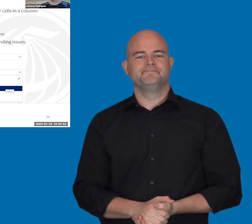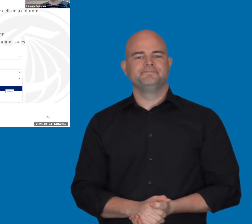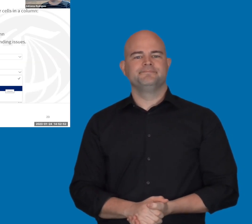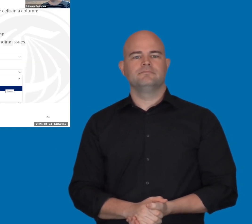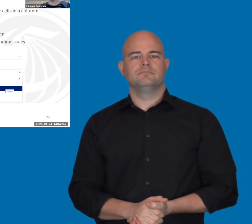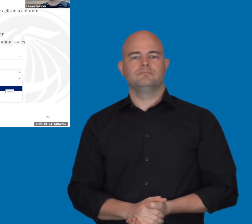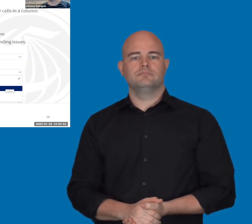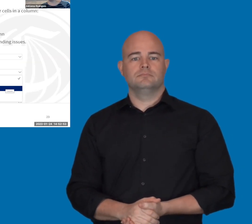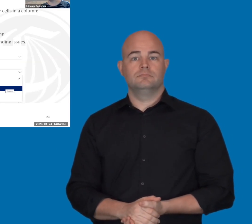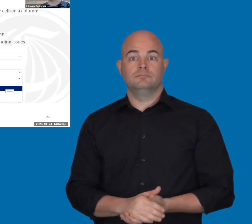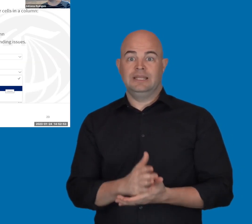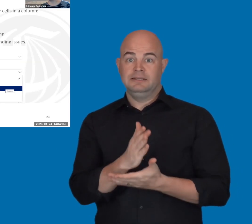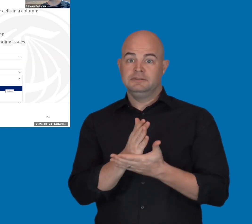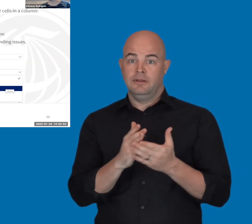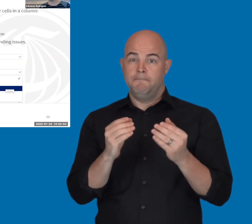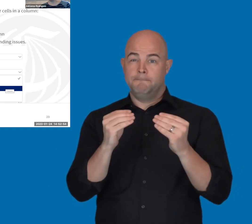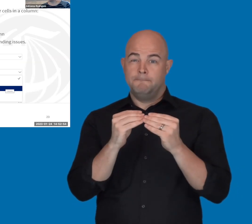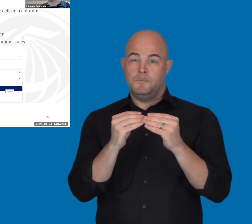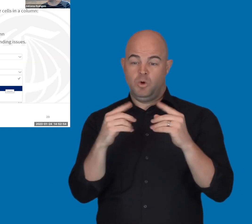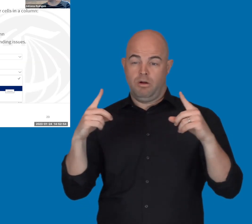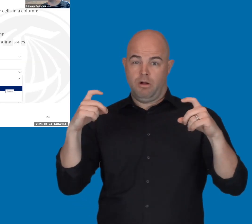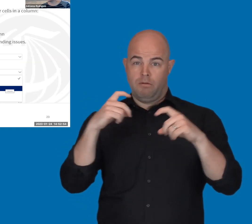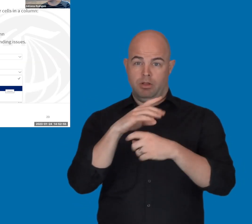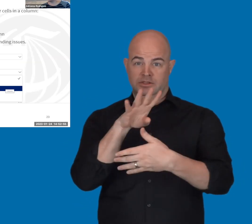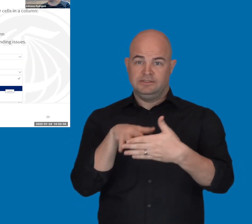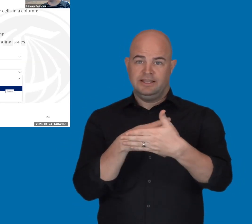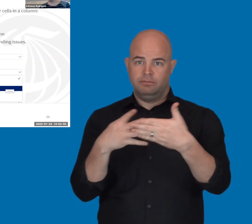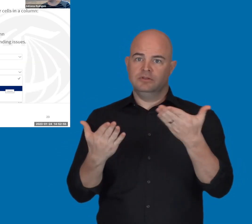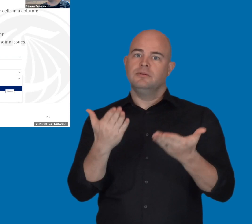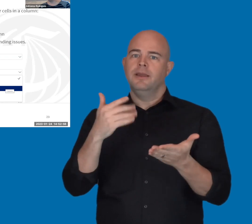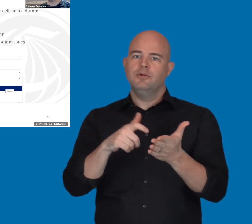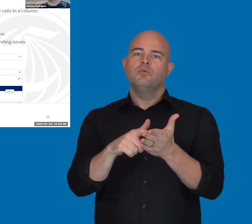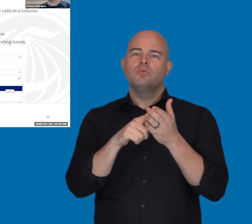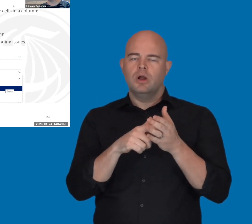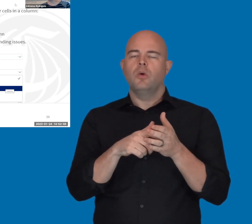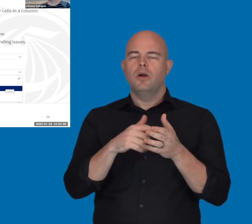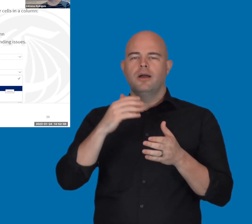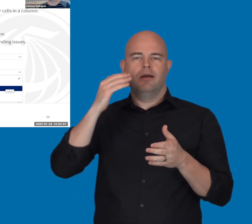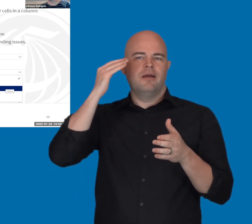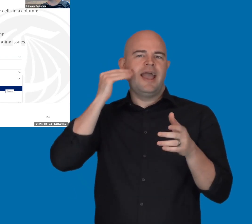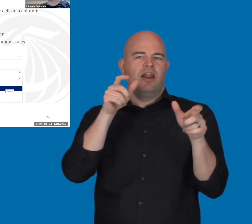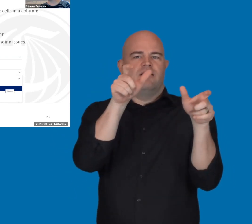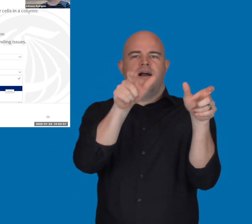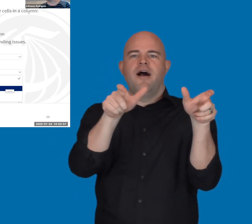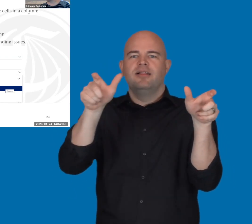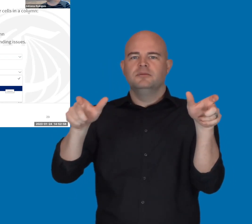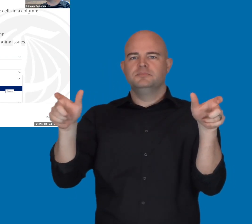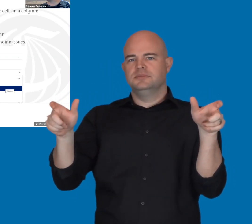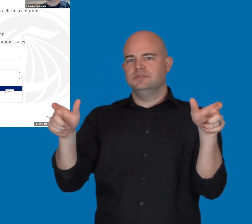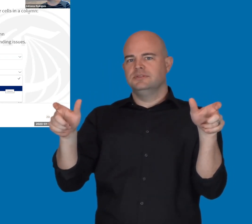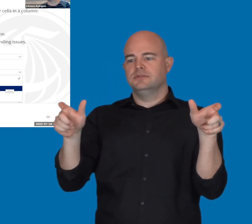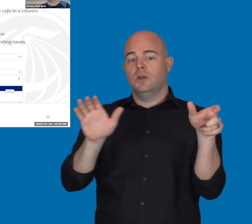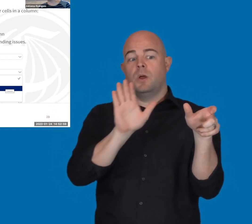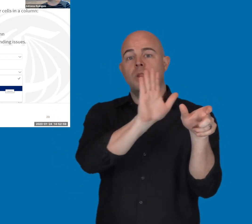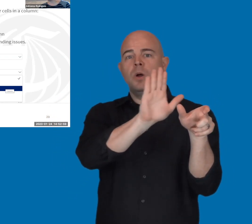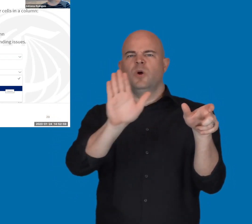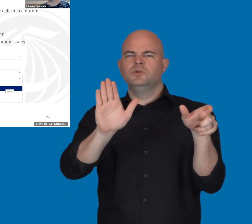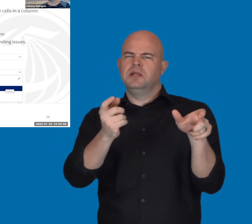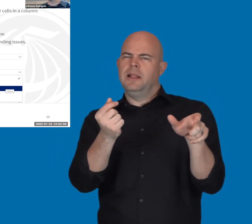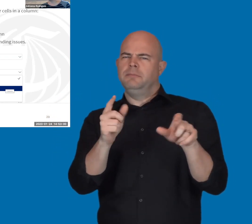Some more complex table may require header columns. It's a little different process to specify the header columns